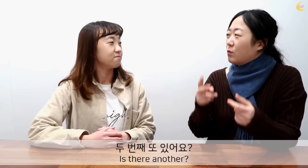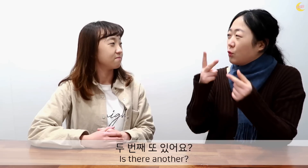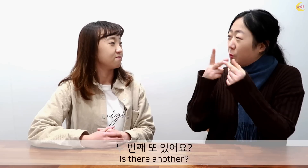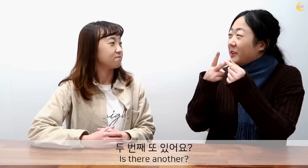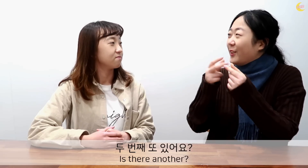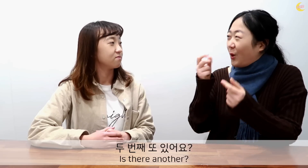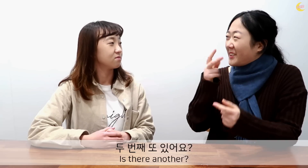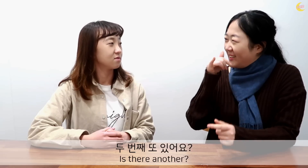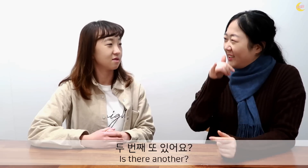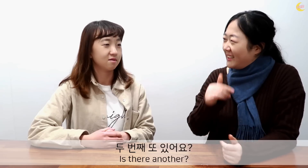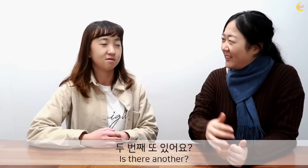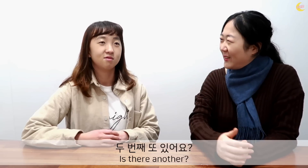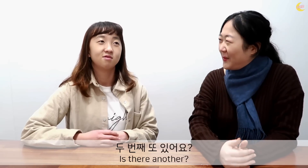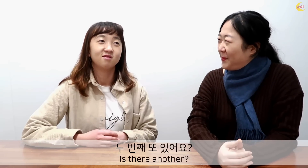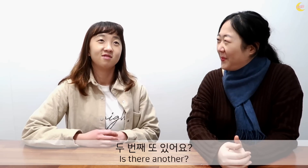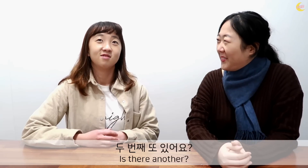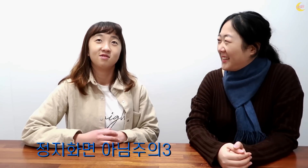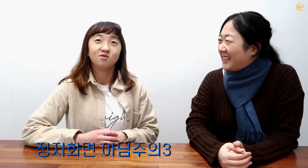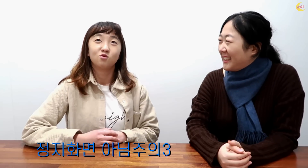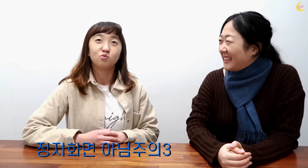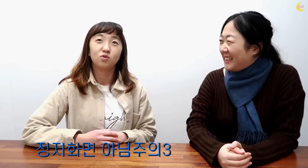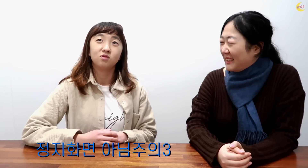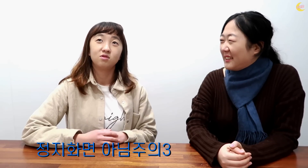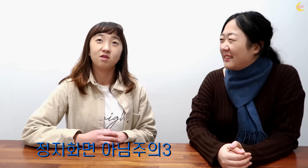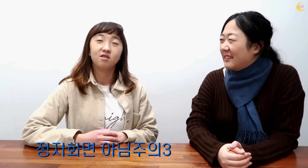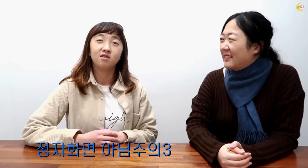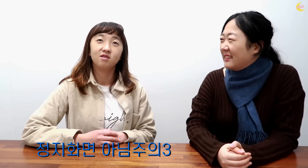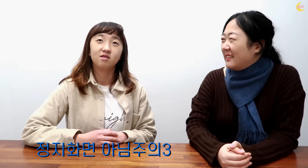Is there another?